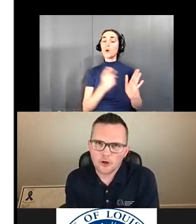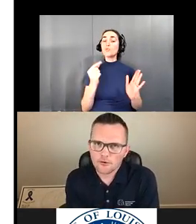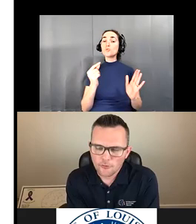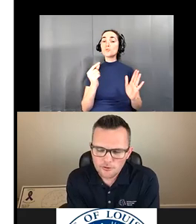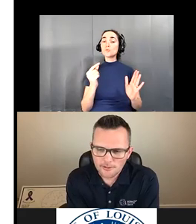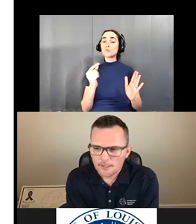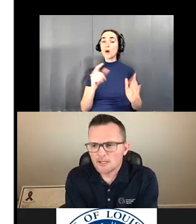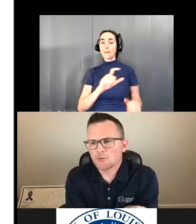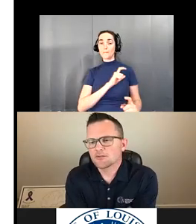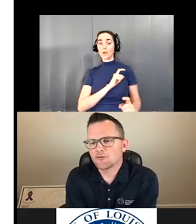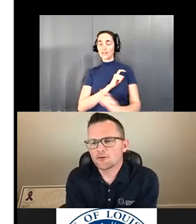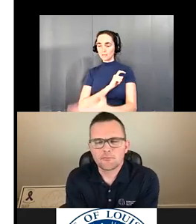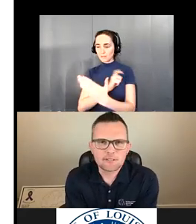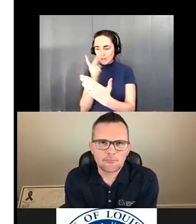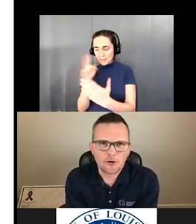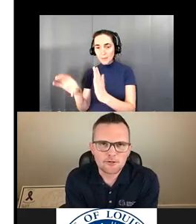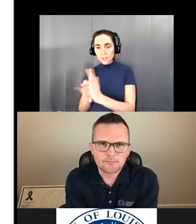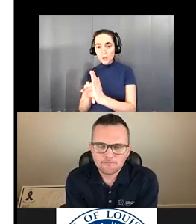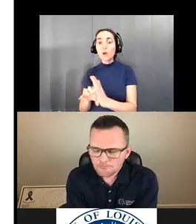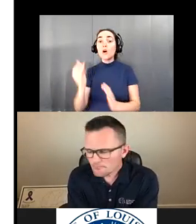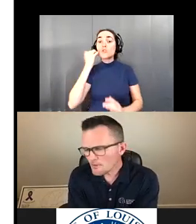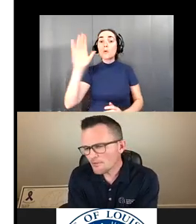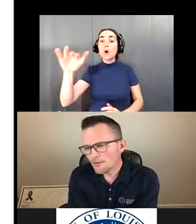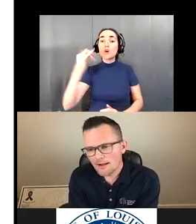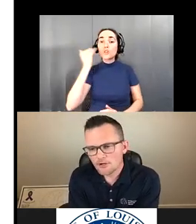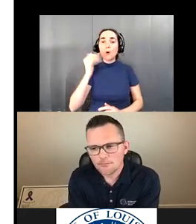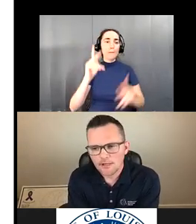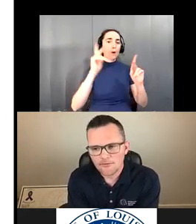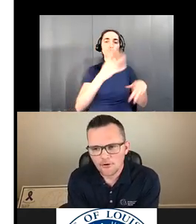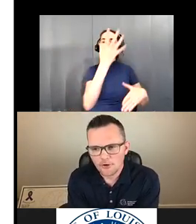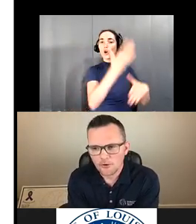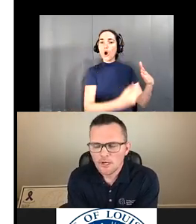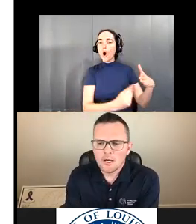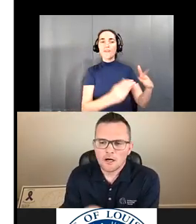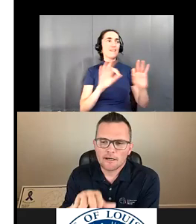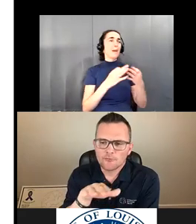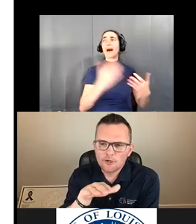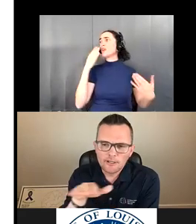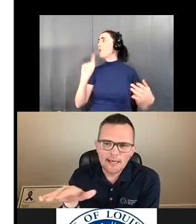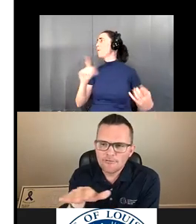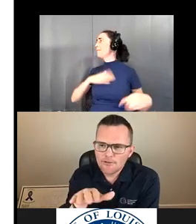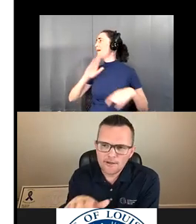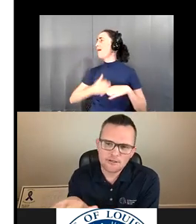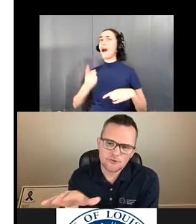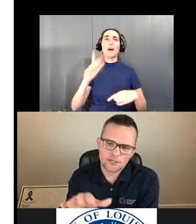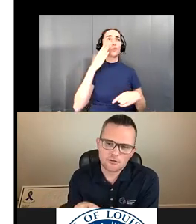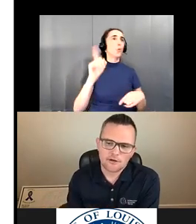enforcement, especially if there's a missing person. 15:47:35 They would have an updated photo in really everything that you see on that